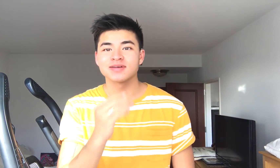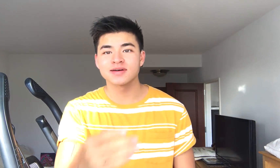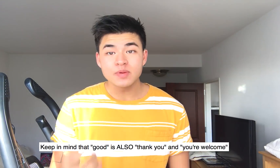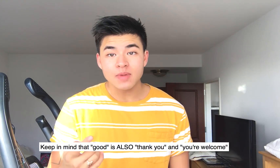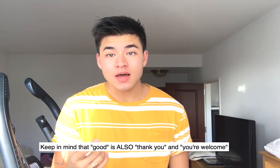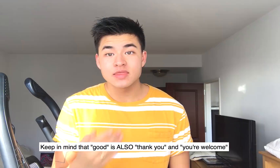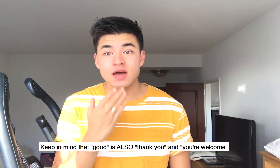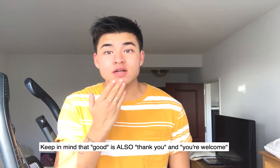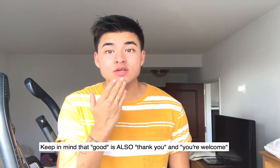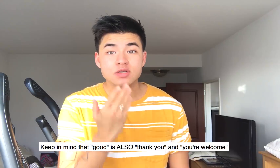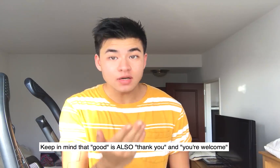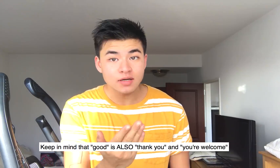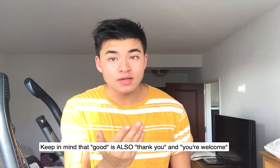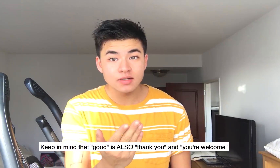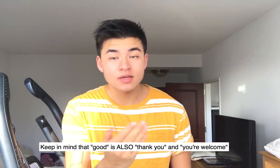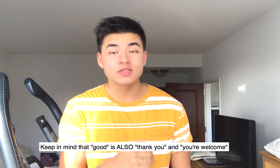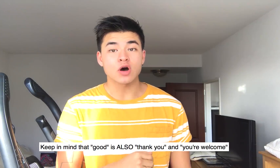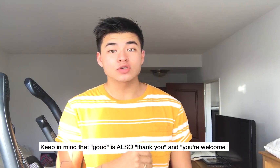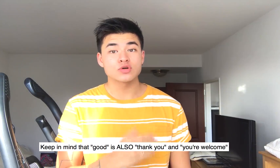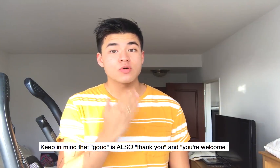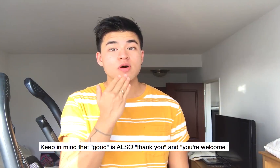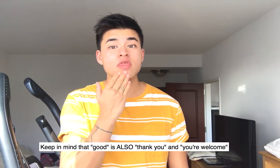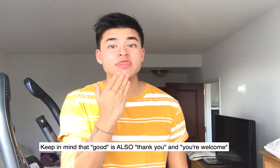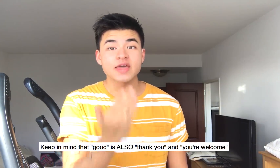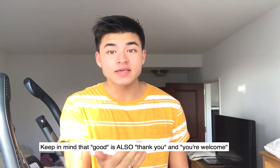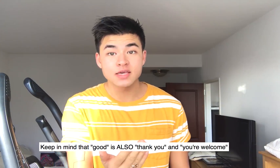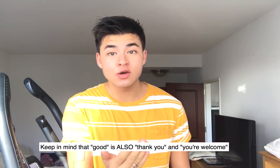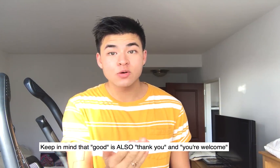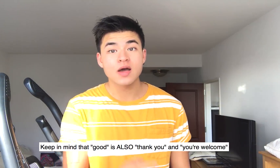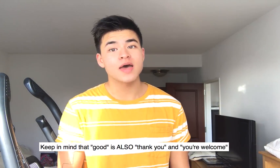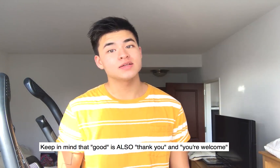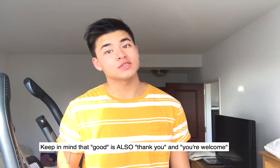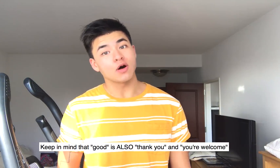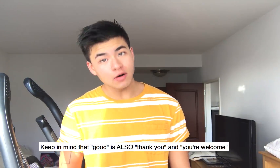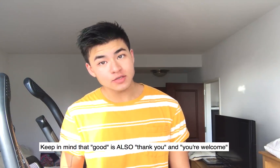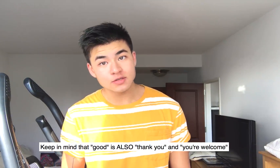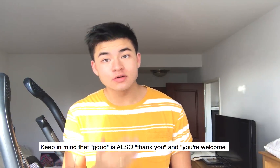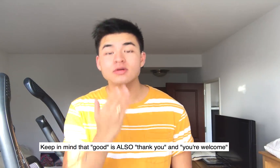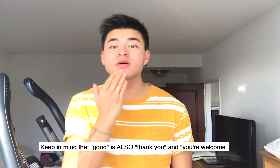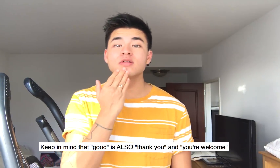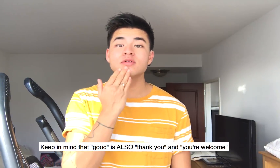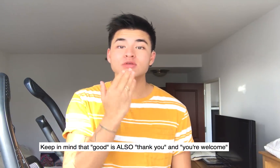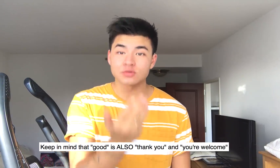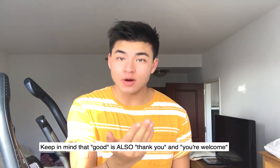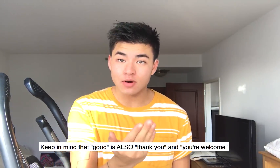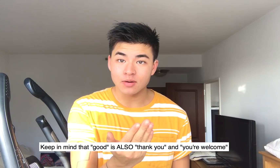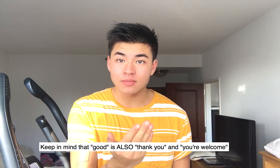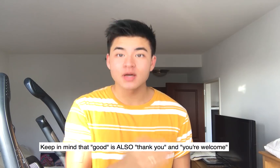Keep in mind that good is also thank you and it's also you're welcome